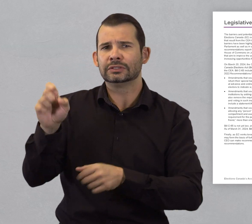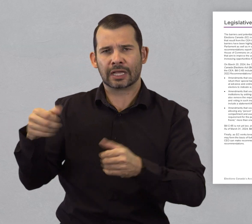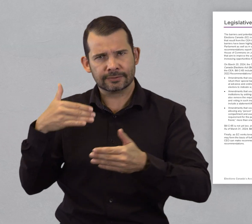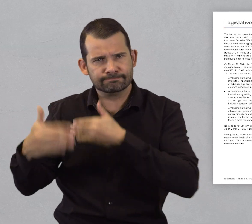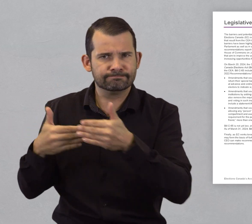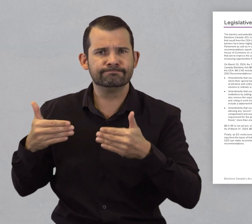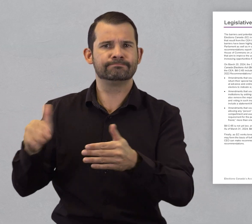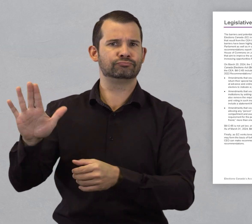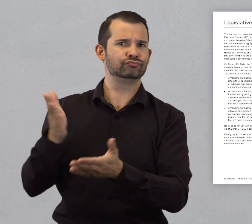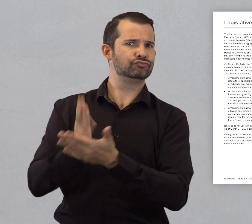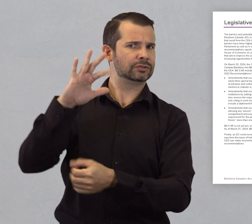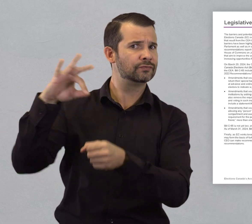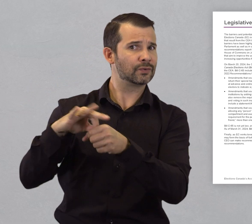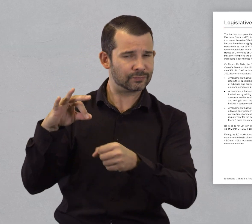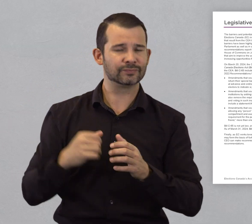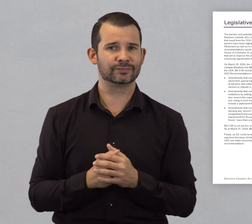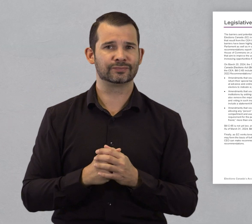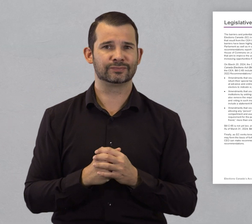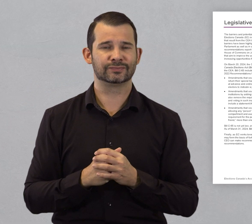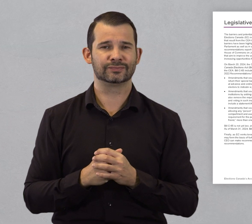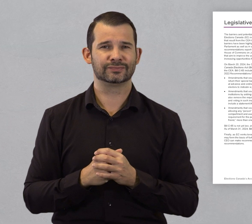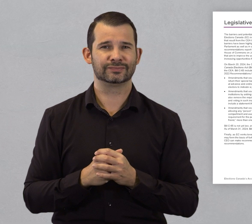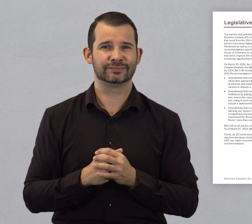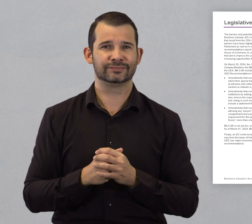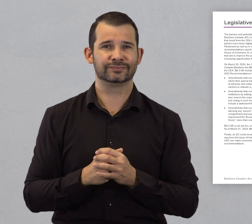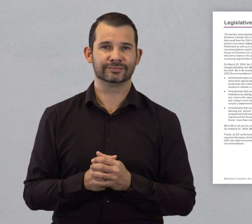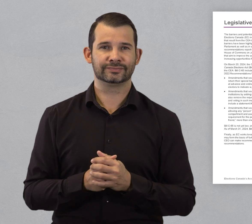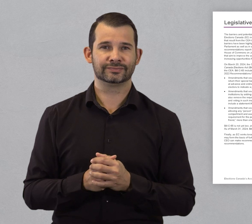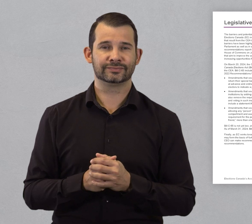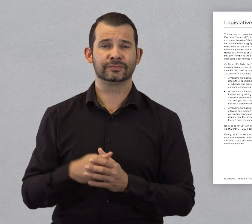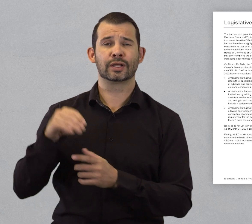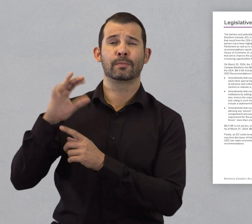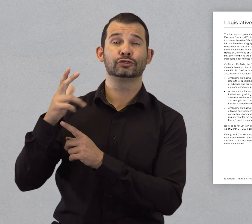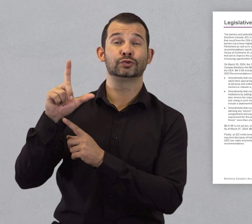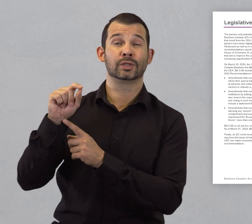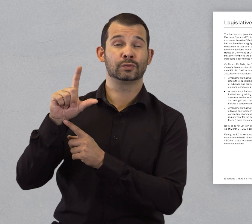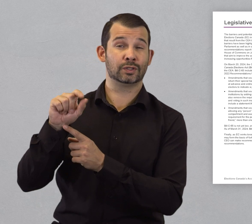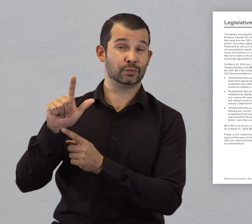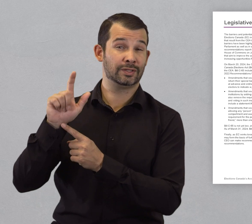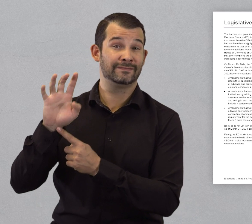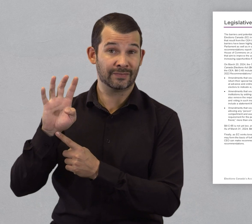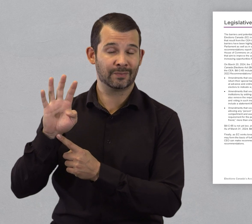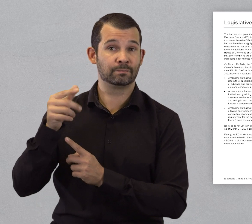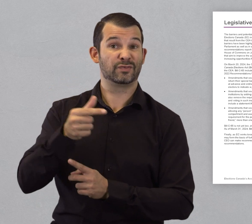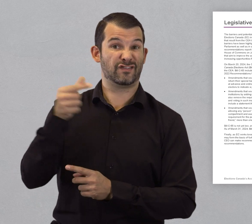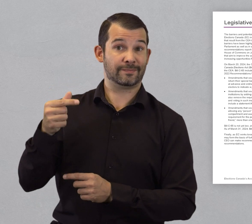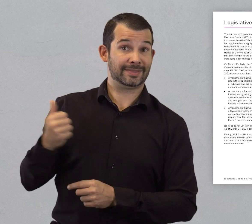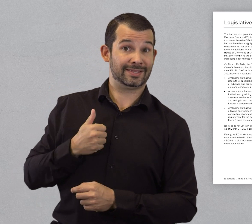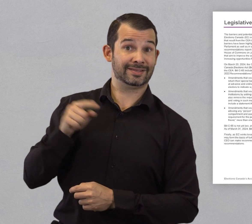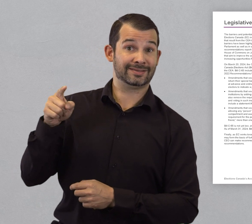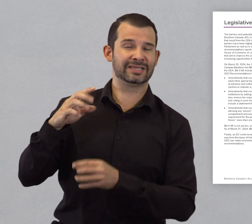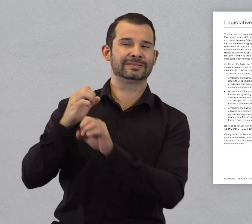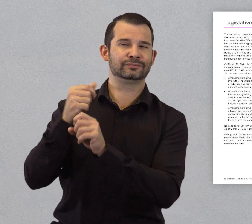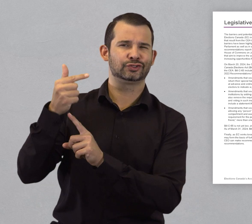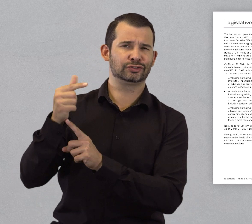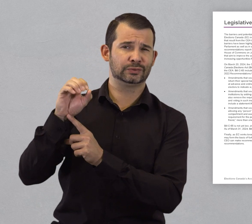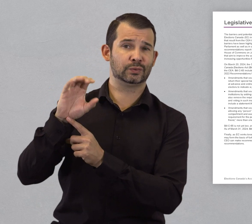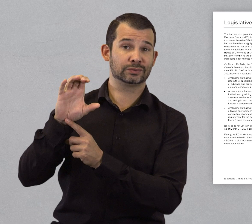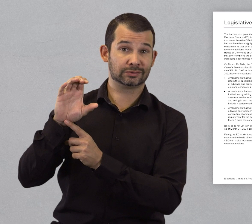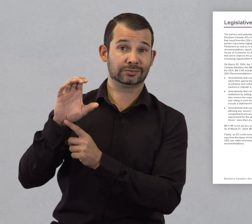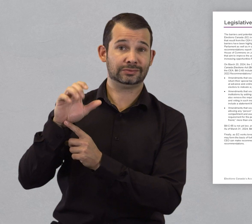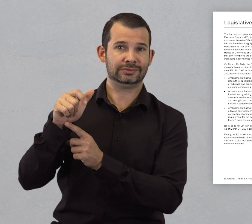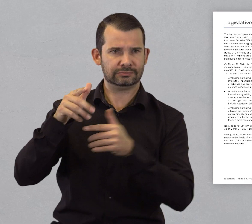all electors to exercise their right to vote. On March 20, 2024, the Government of Canada (GoC)